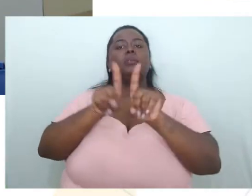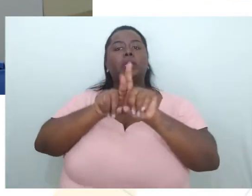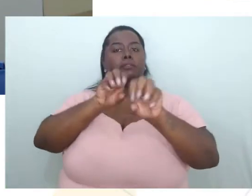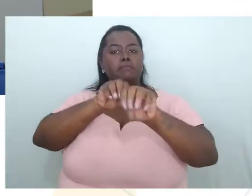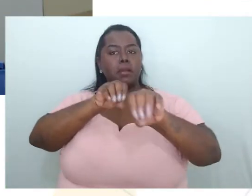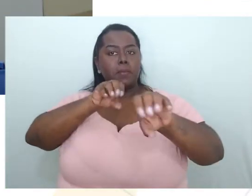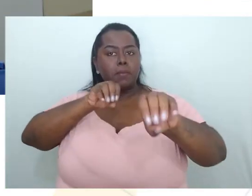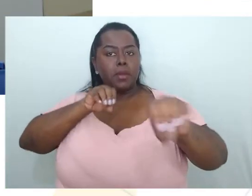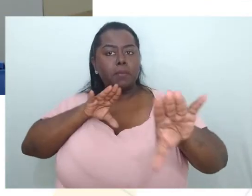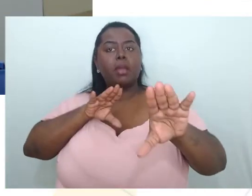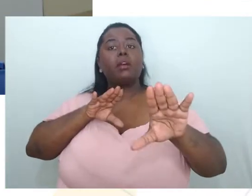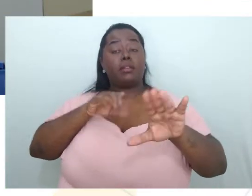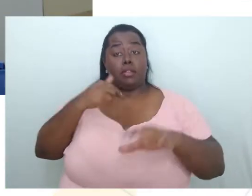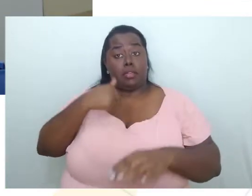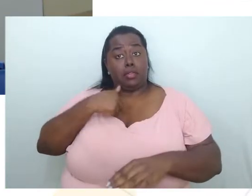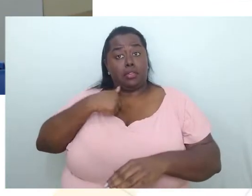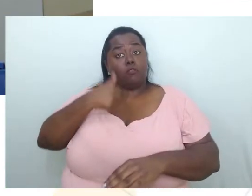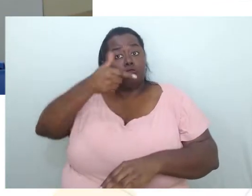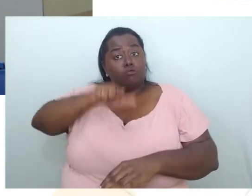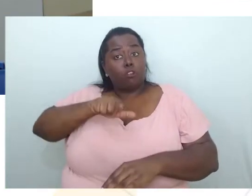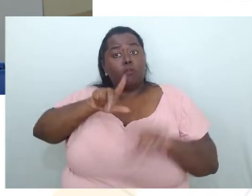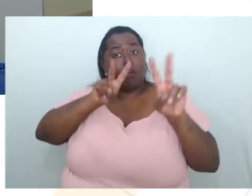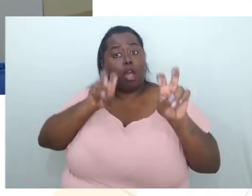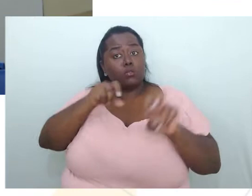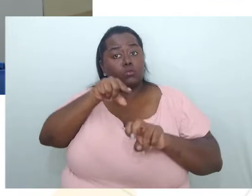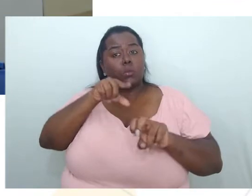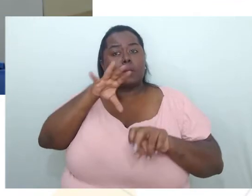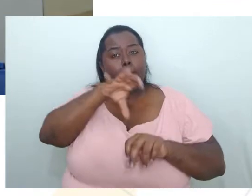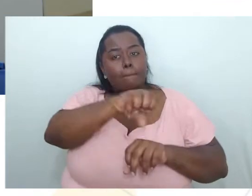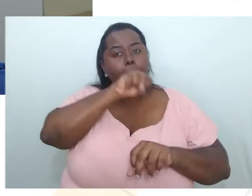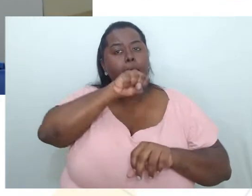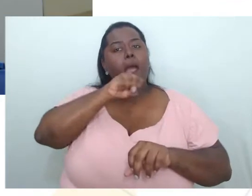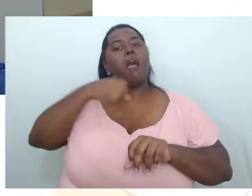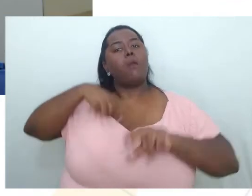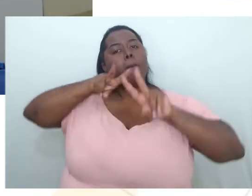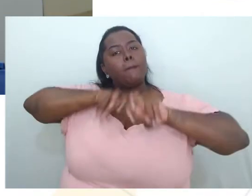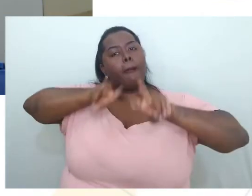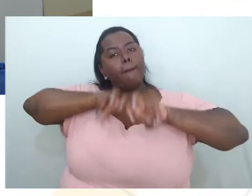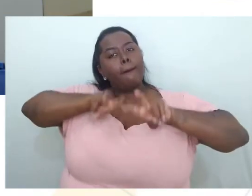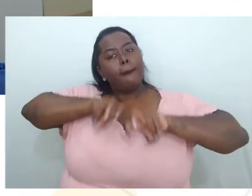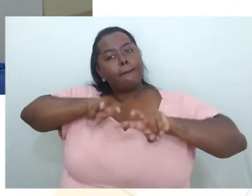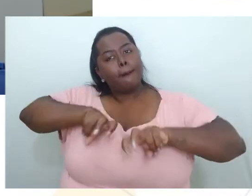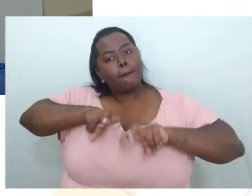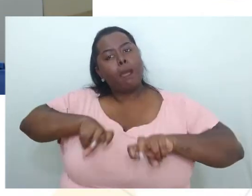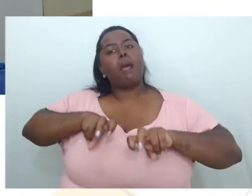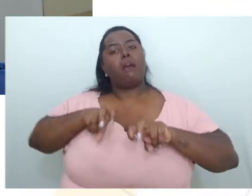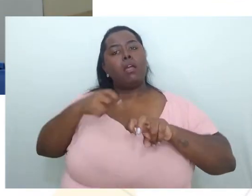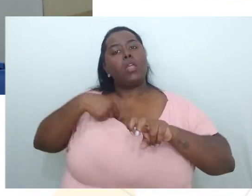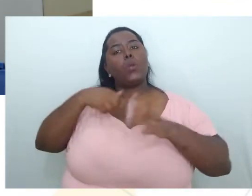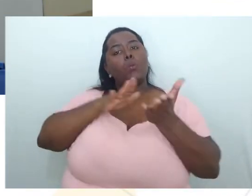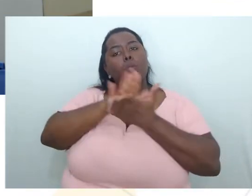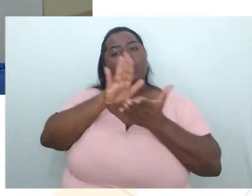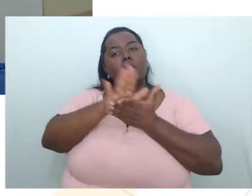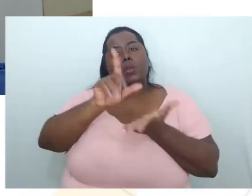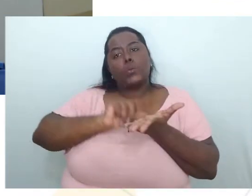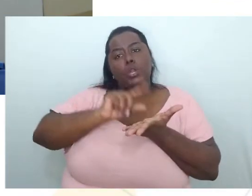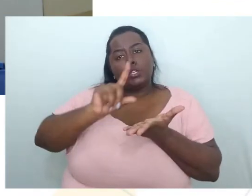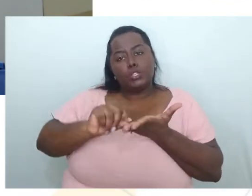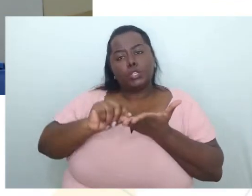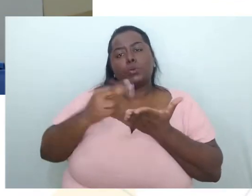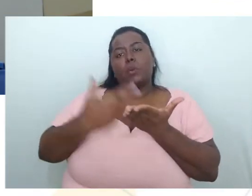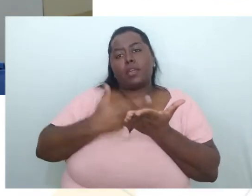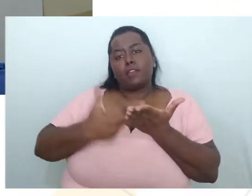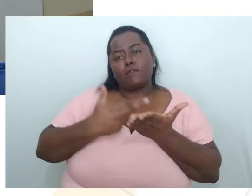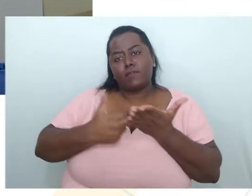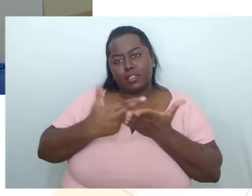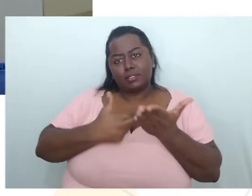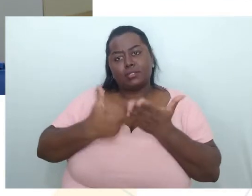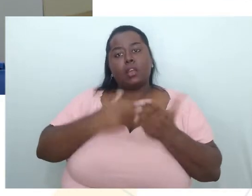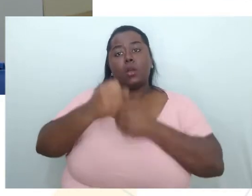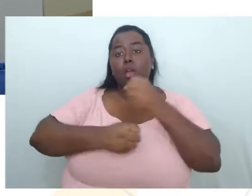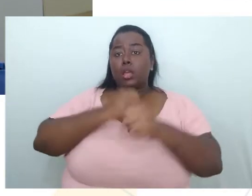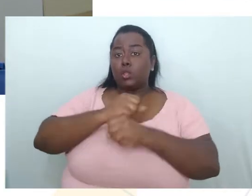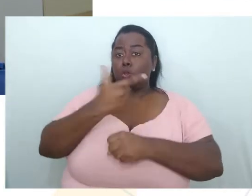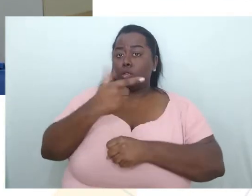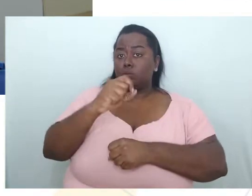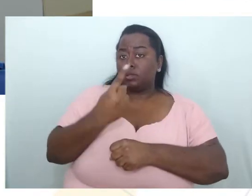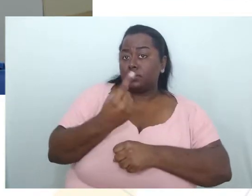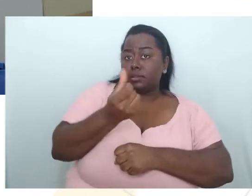again I have explored this idea in an editorial that I wrote in 2016 in volume